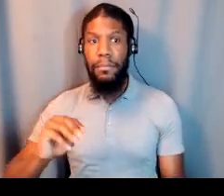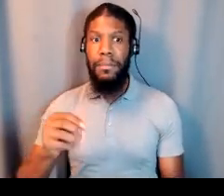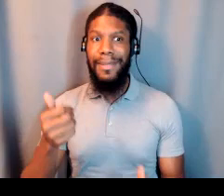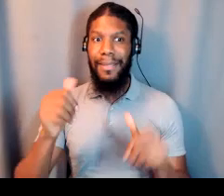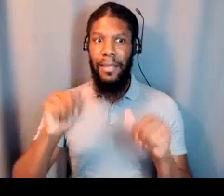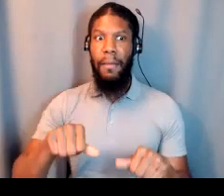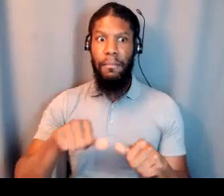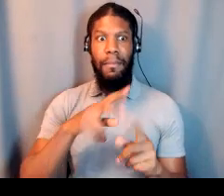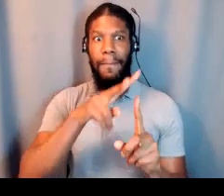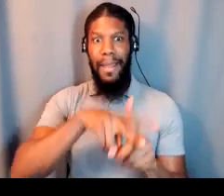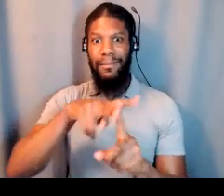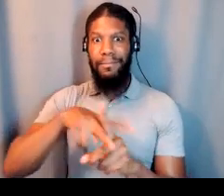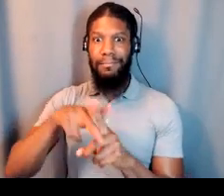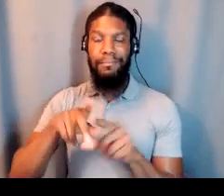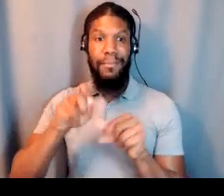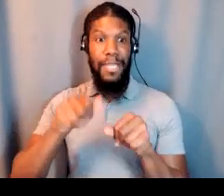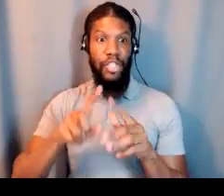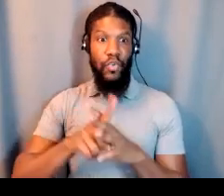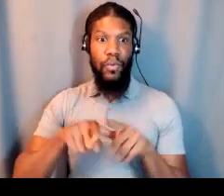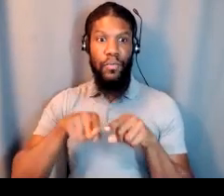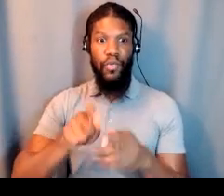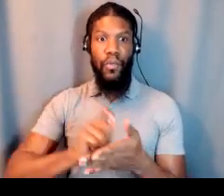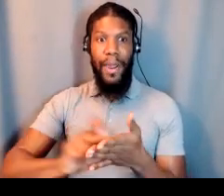that can occur in writing. For a student who is